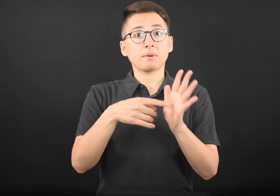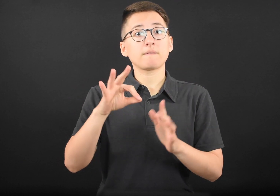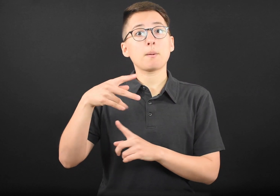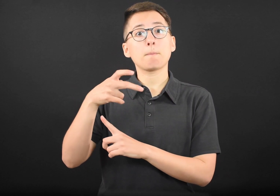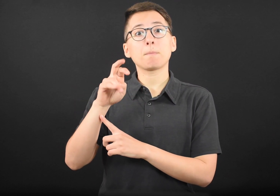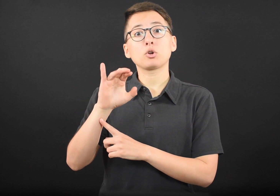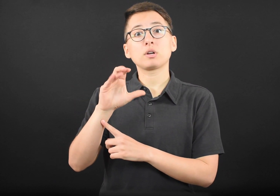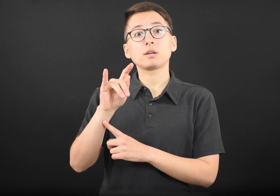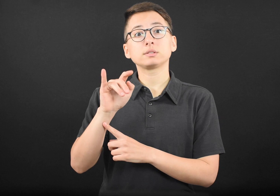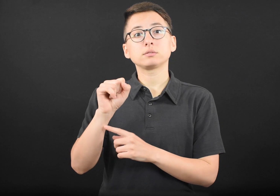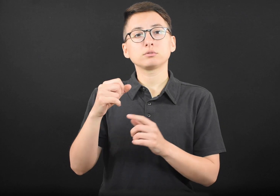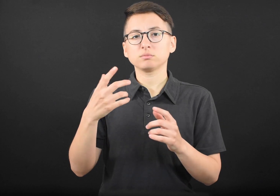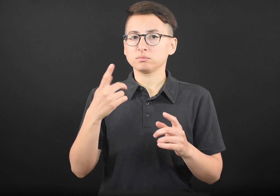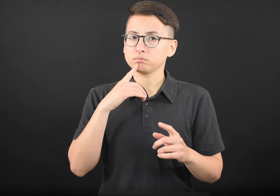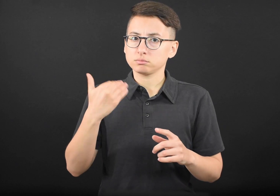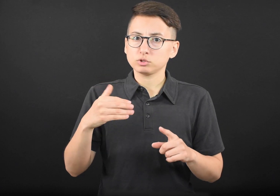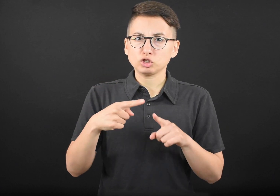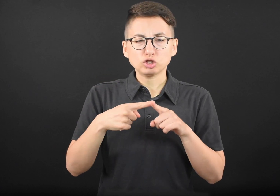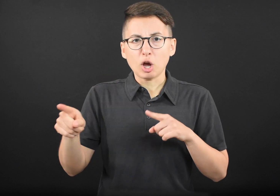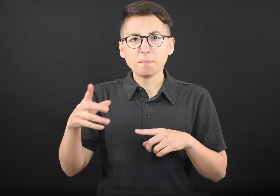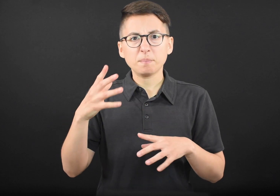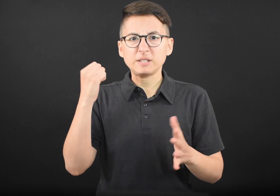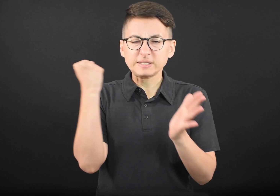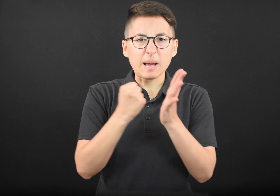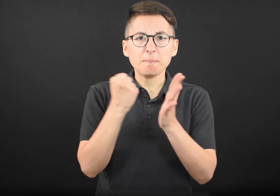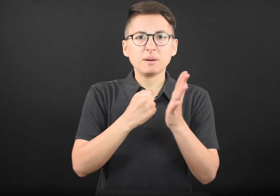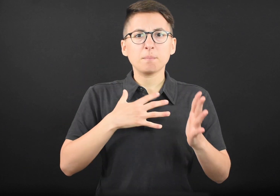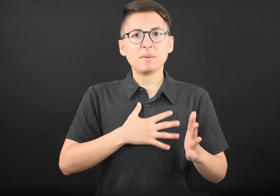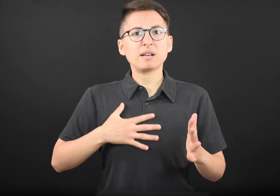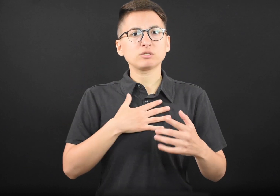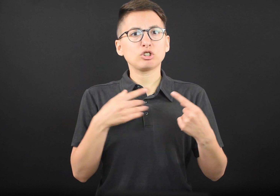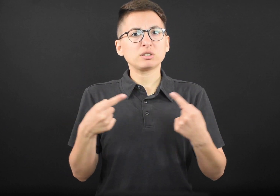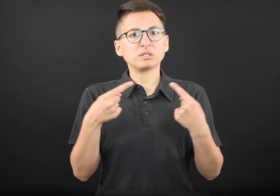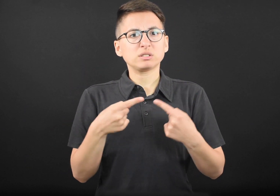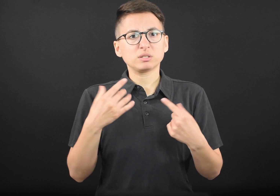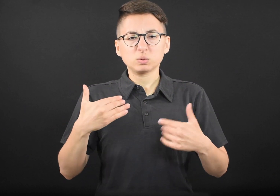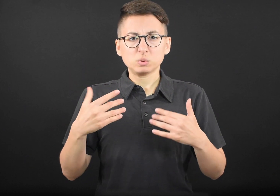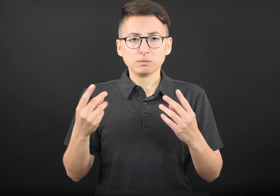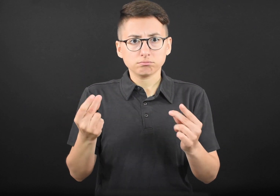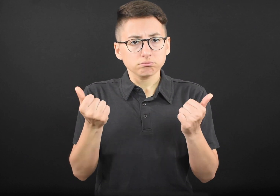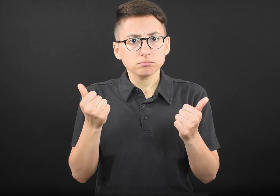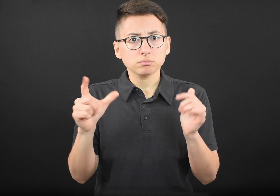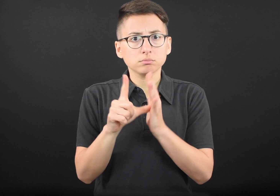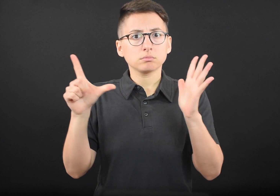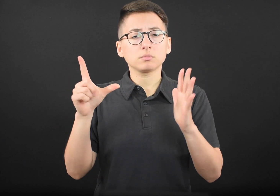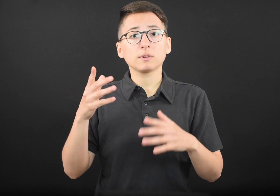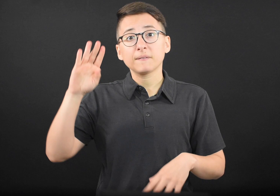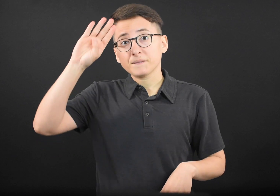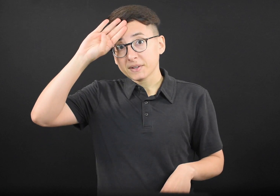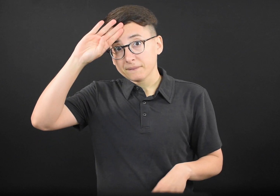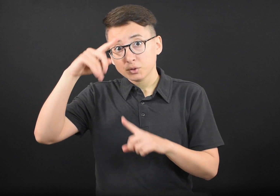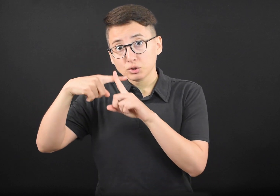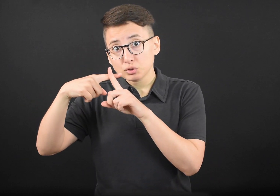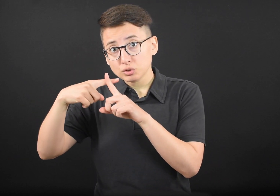Symptoms of pericarditis are sharp, stabbing chest pain that comes on suddenly; fever;